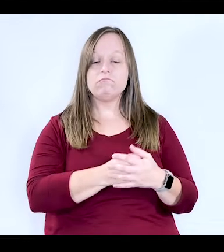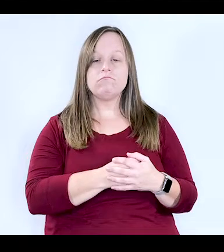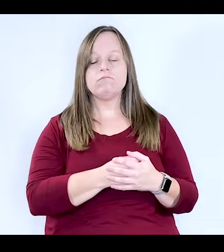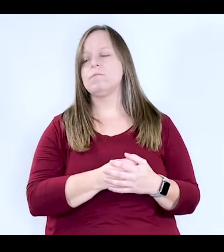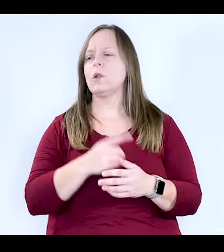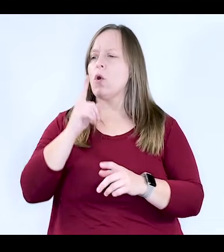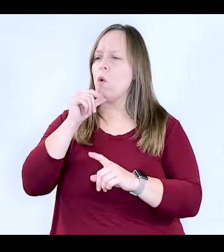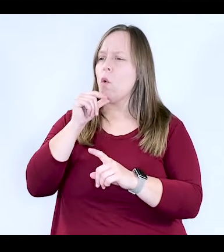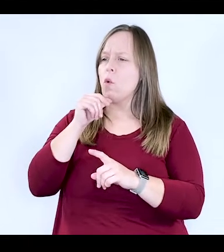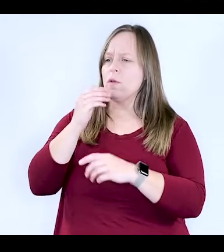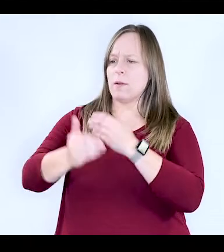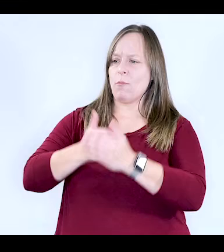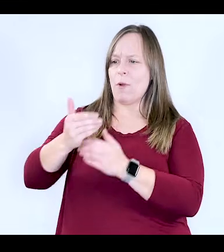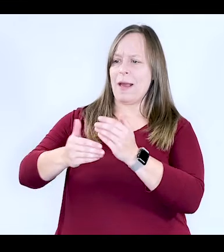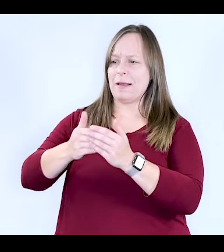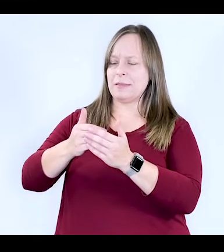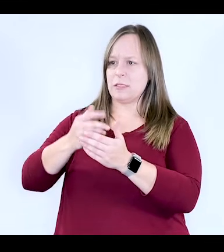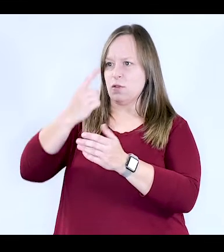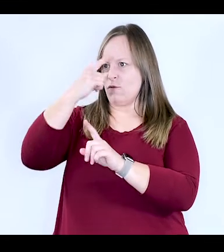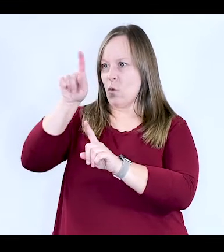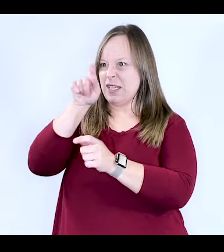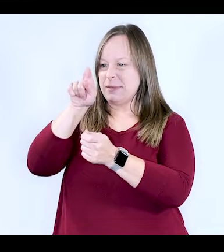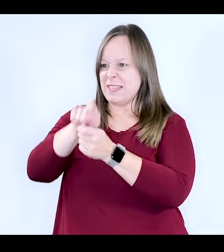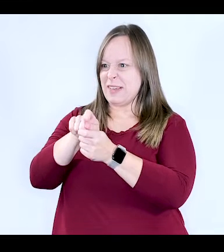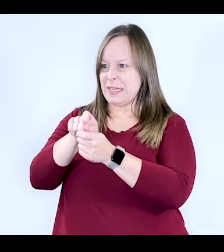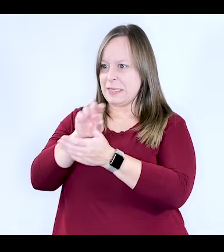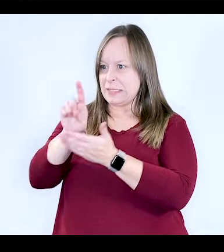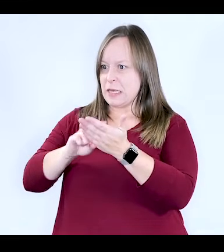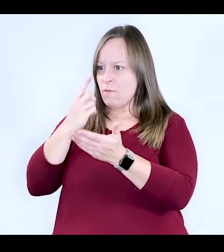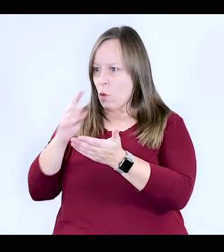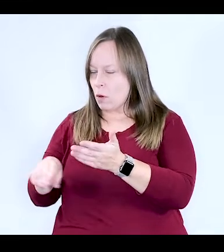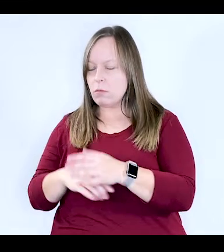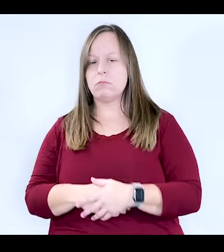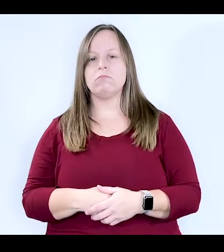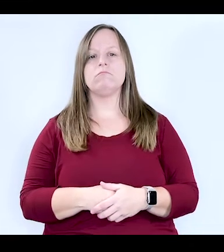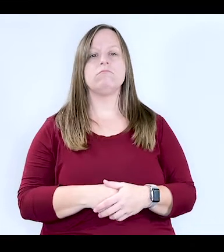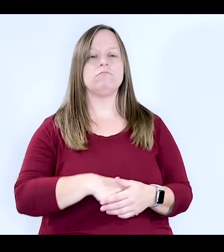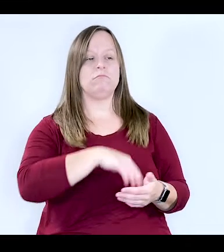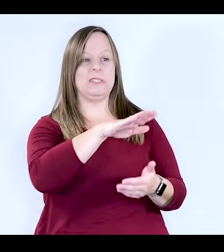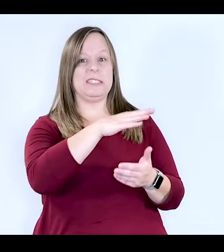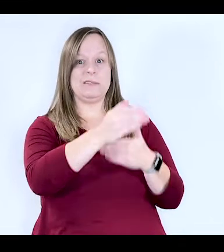And who is this process designed for specifically? The process is designed